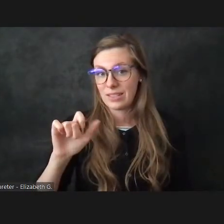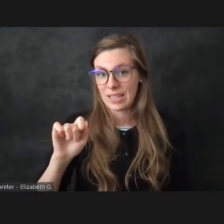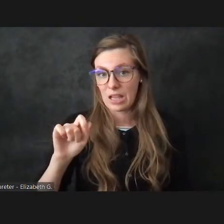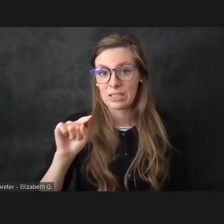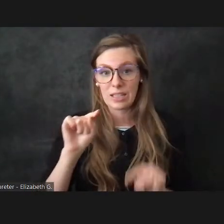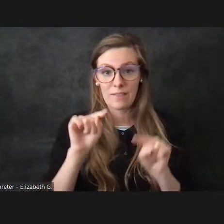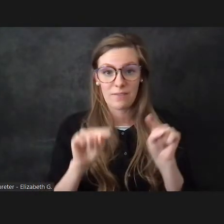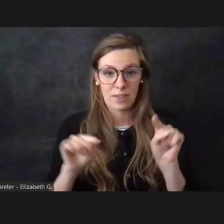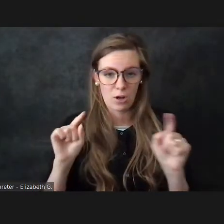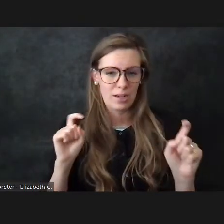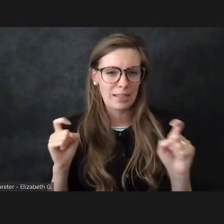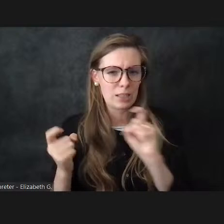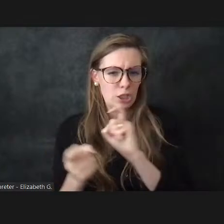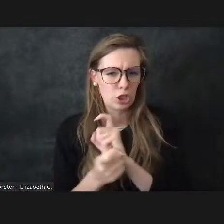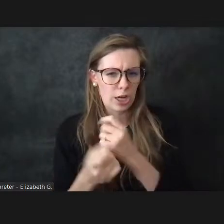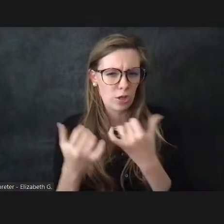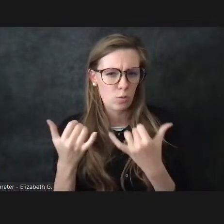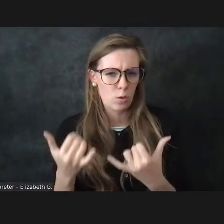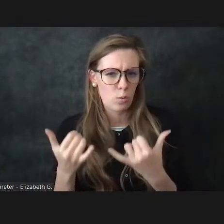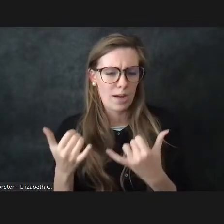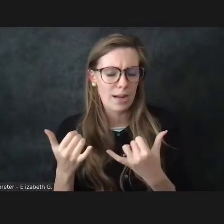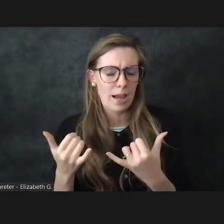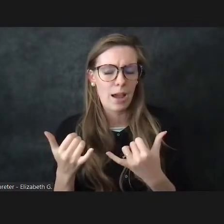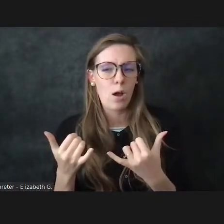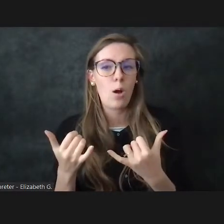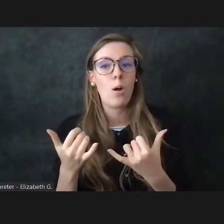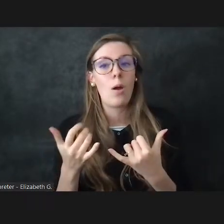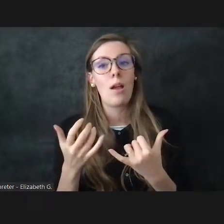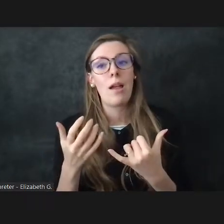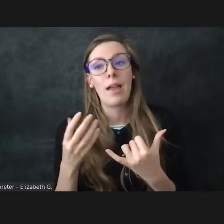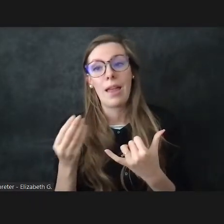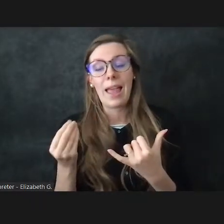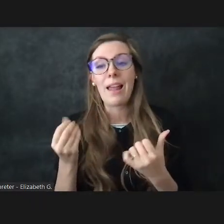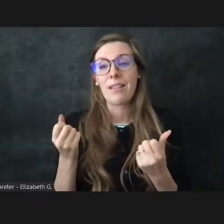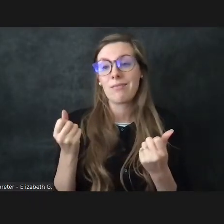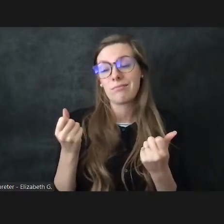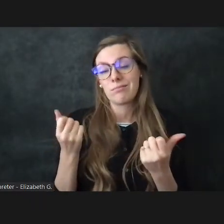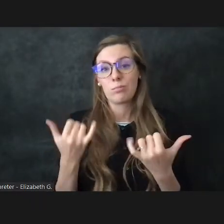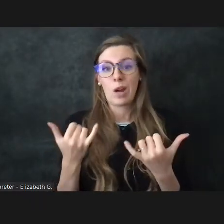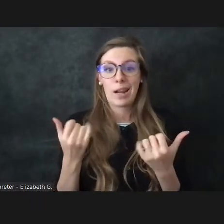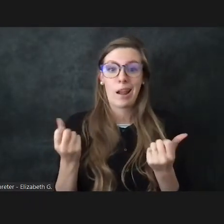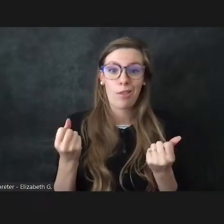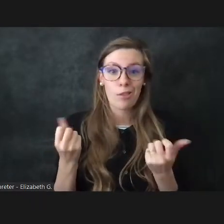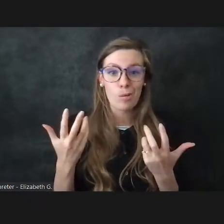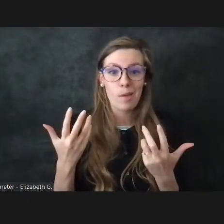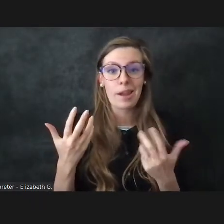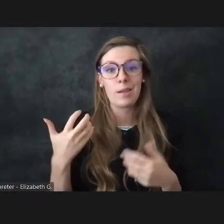and the number of employers that are asking they're supposed to be vaccinated to show proof.